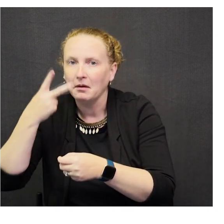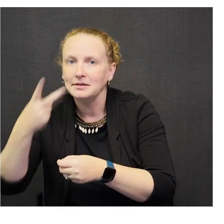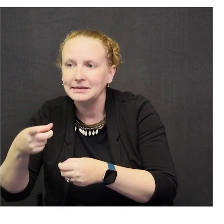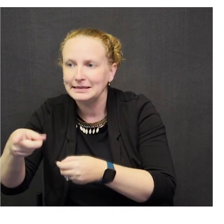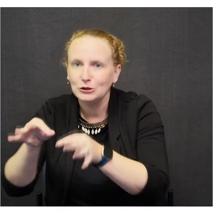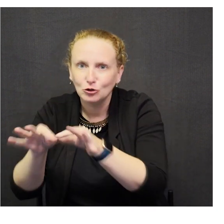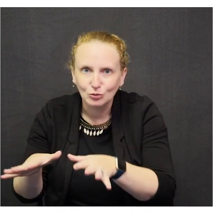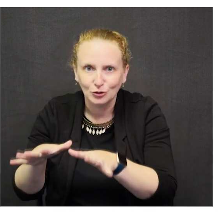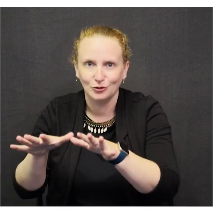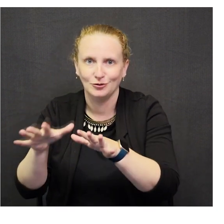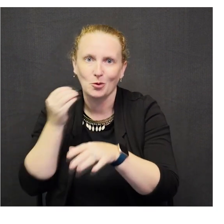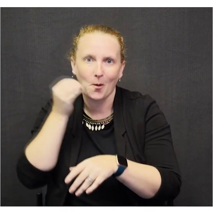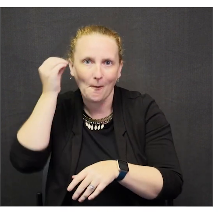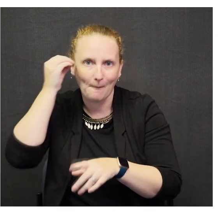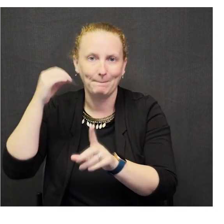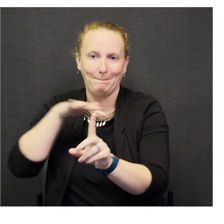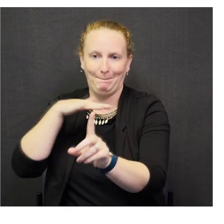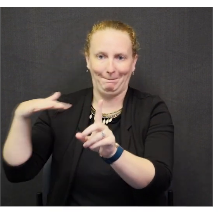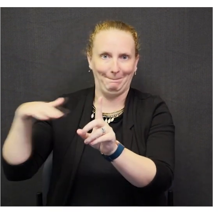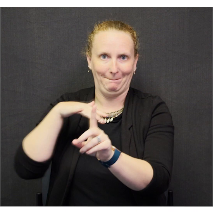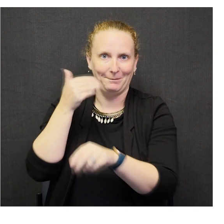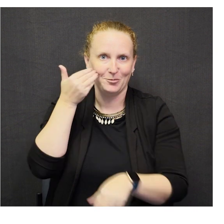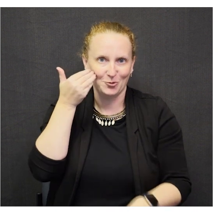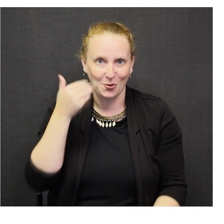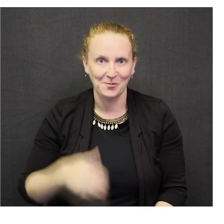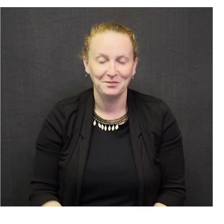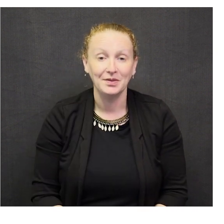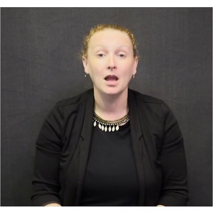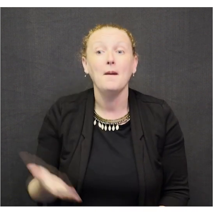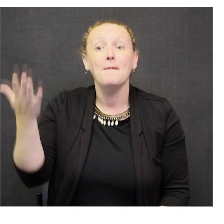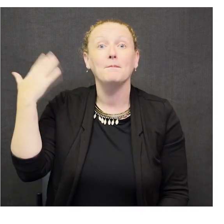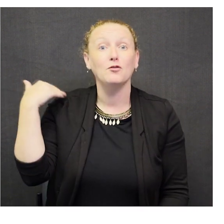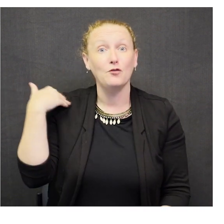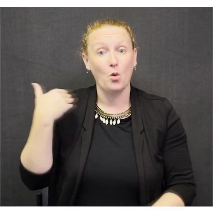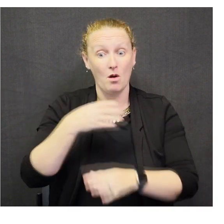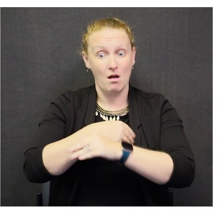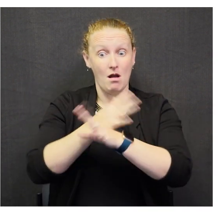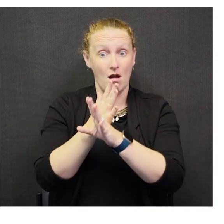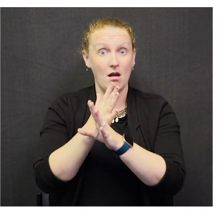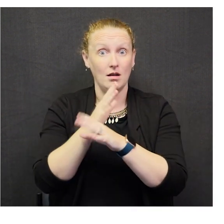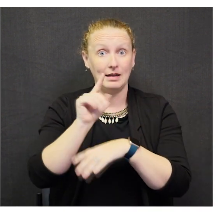for example, a baby crying, it was always the patient's child. Now it might just as